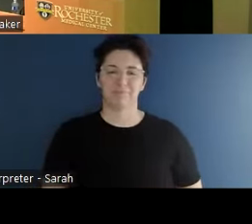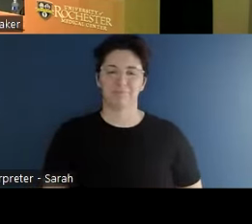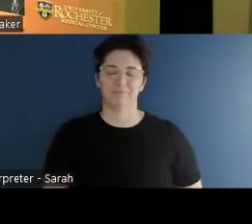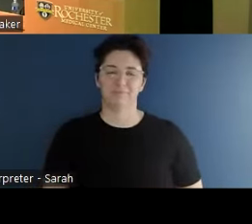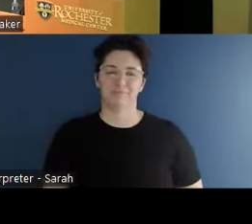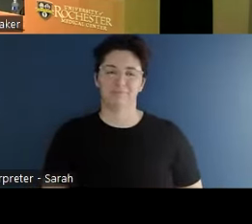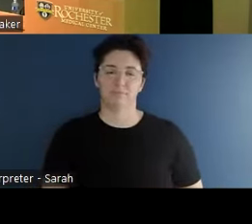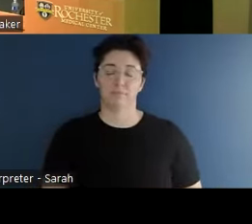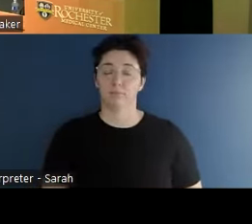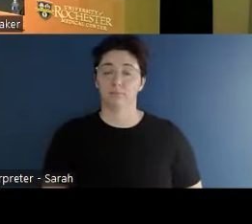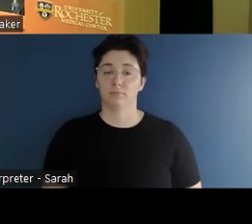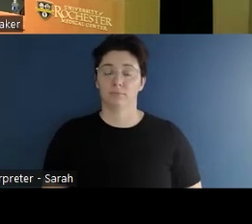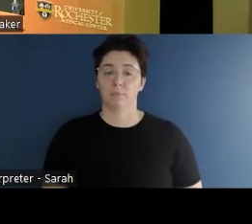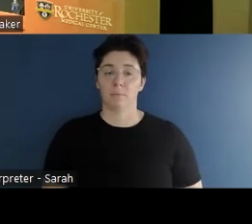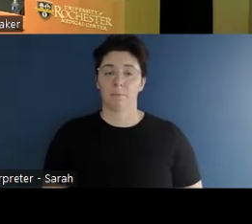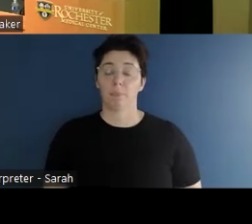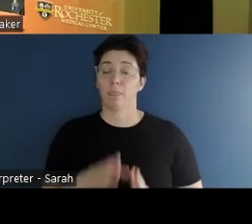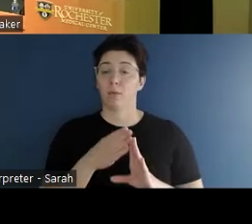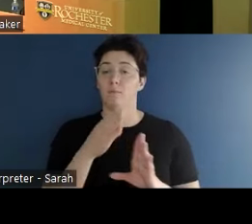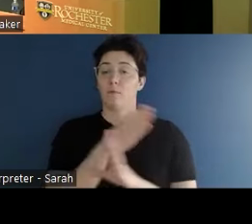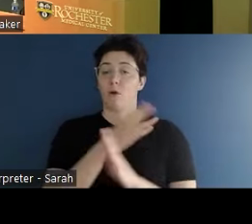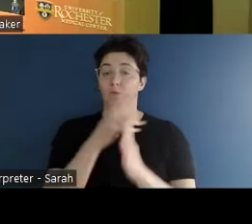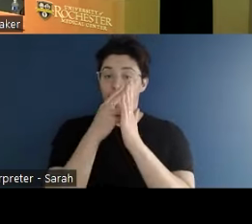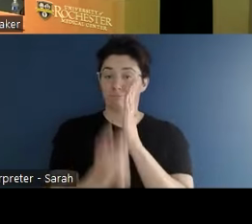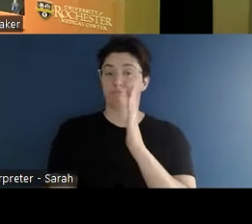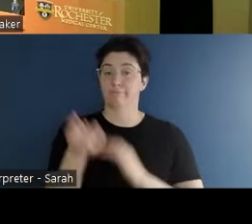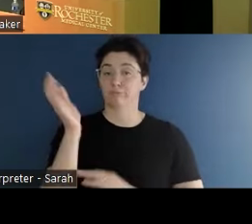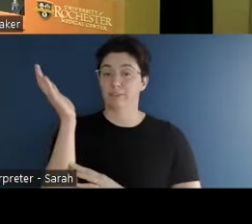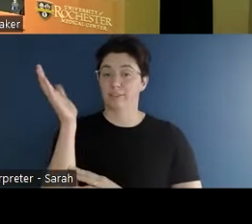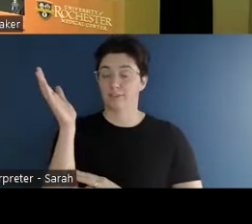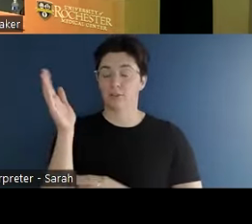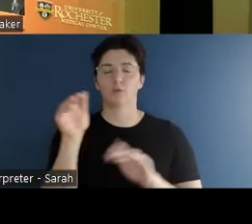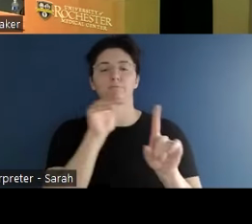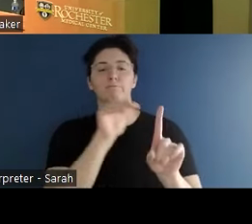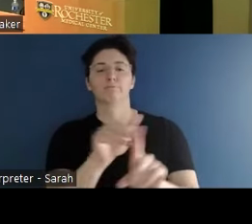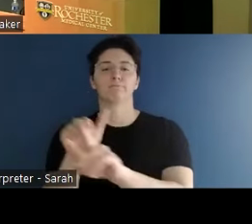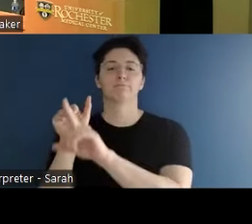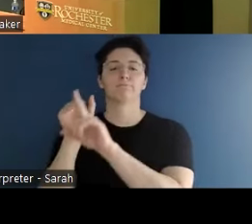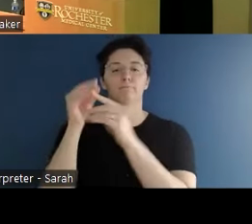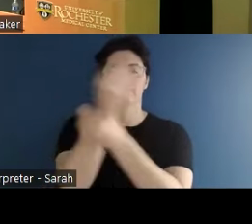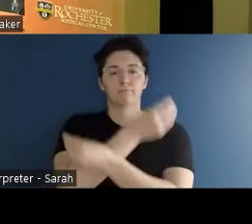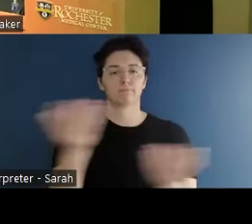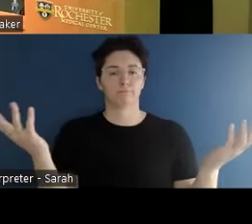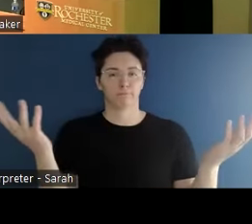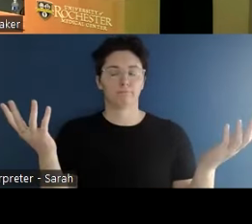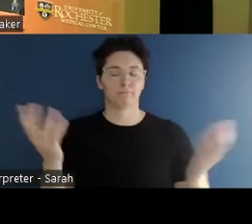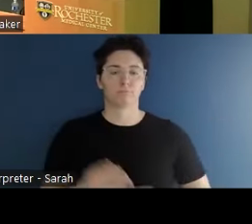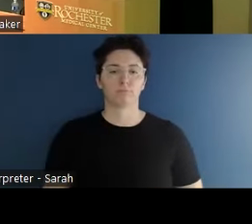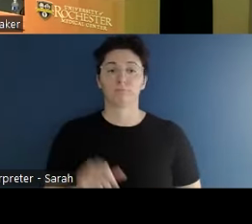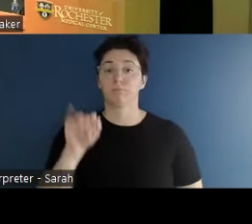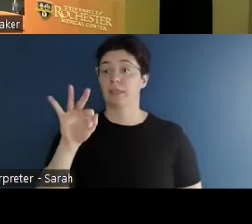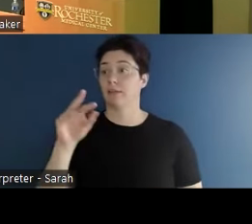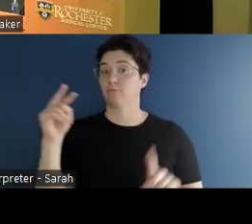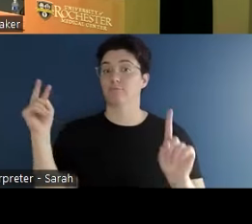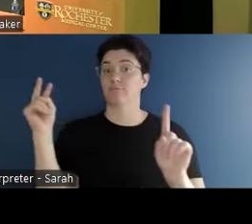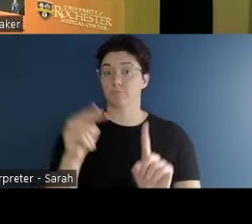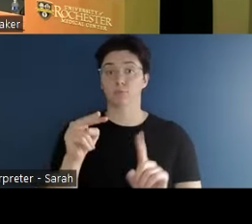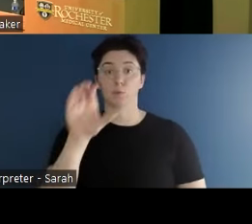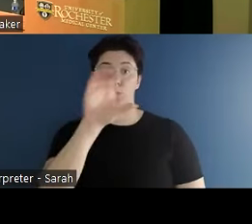before we get to what it is I just want to remind people uh if you're watching this by Zoom looks